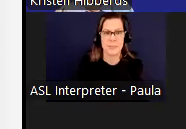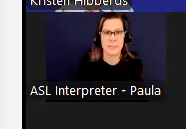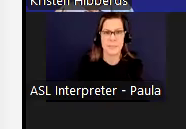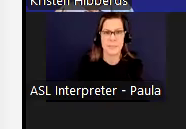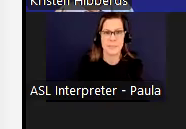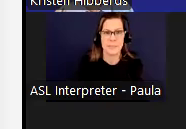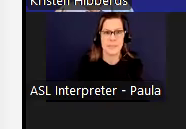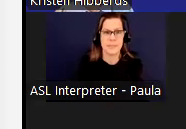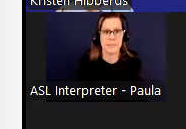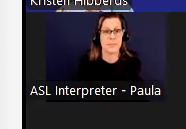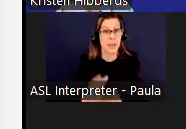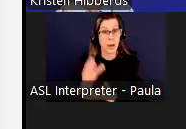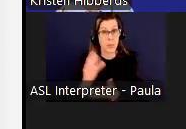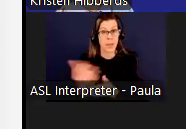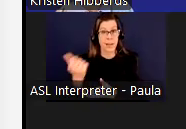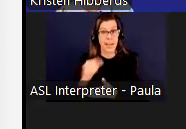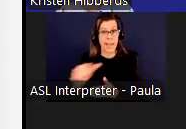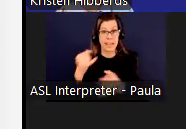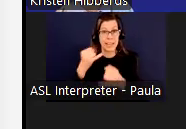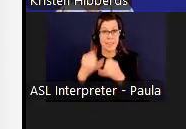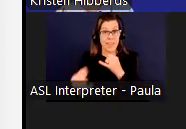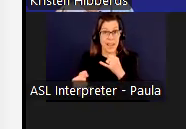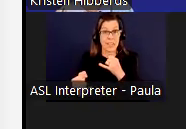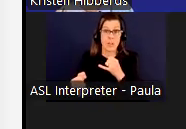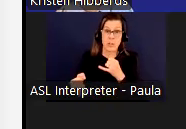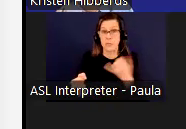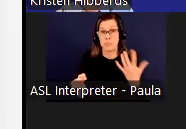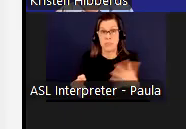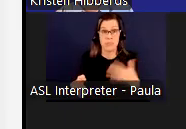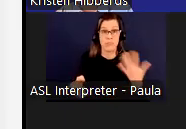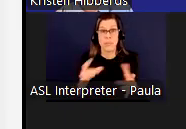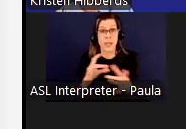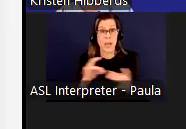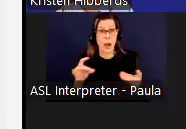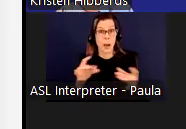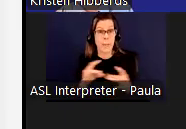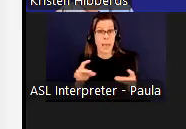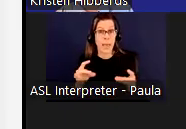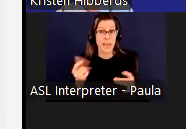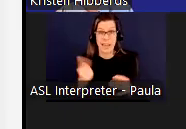All right, Any final comments anyone wants?